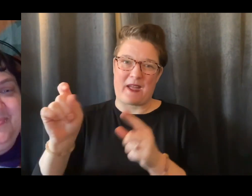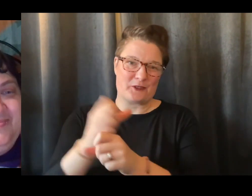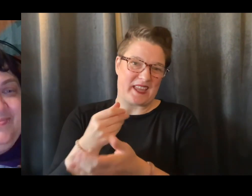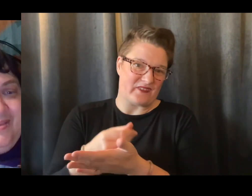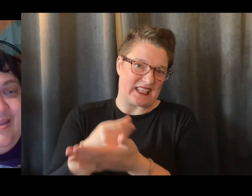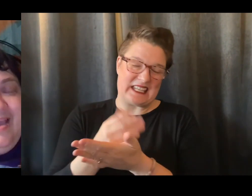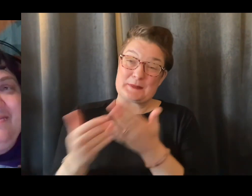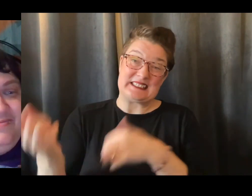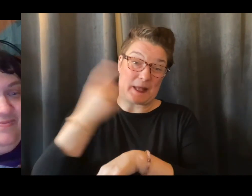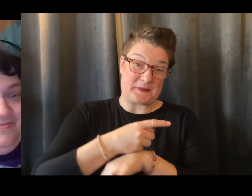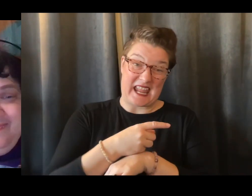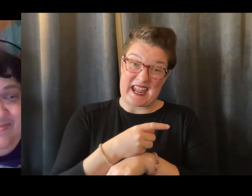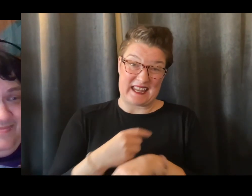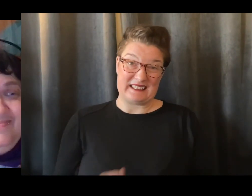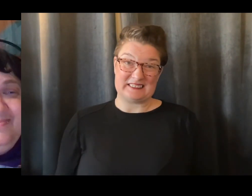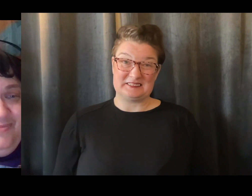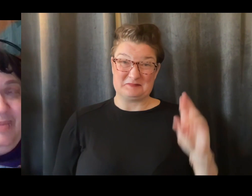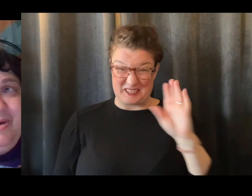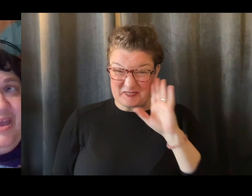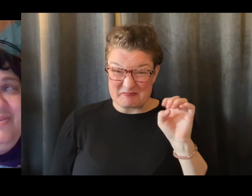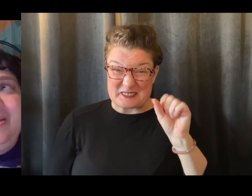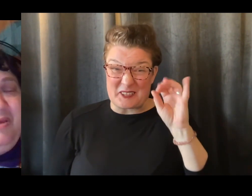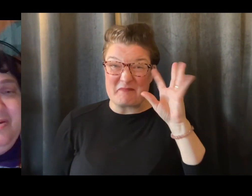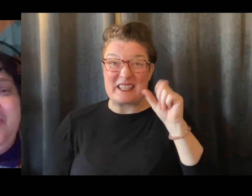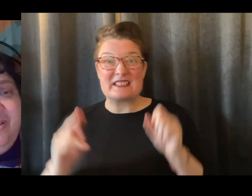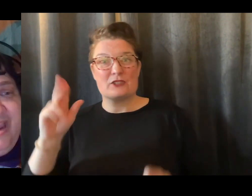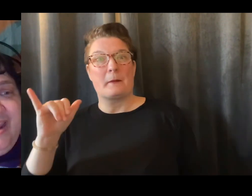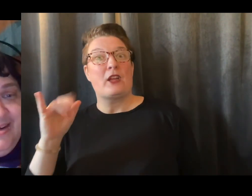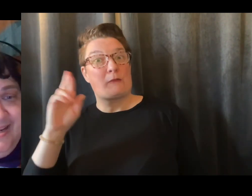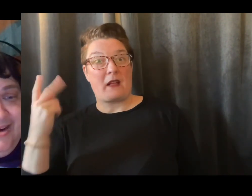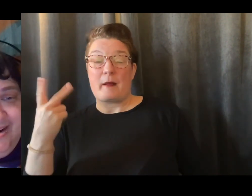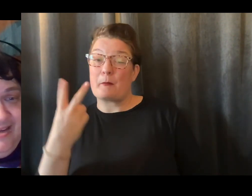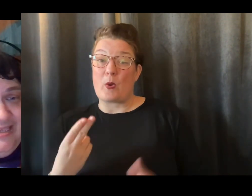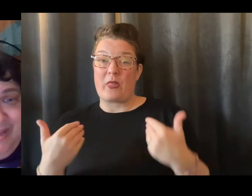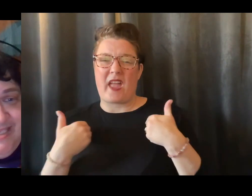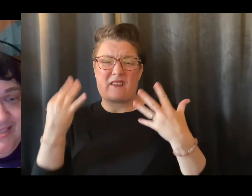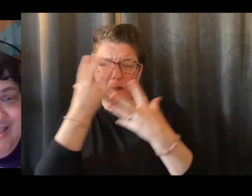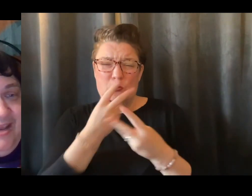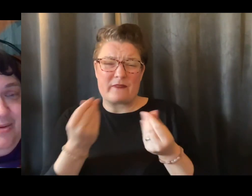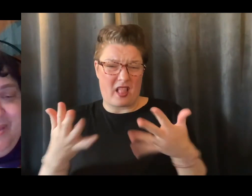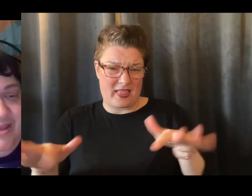Nomy: We both have like beautiful land here and spaces like it would be like, so it's gonna happen. It's gonna happen.